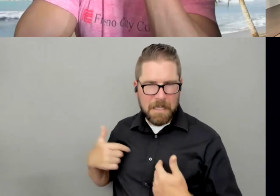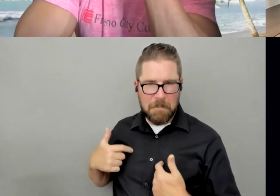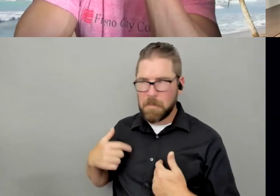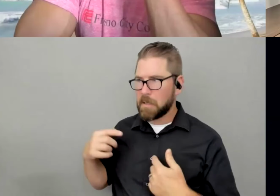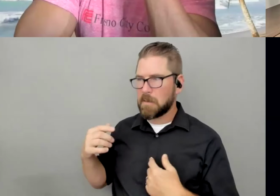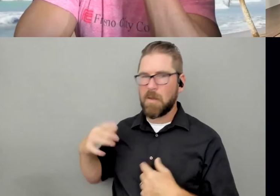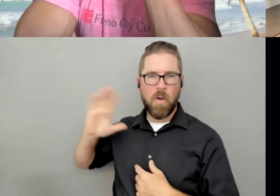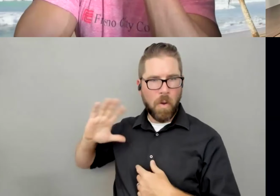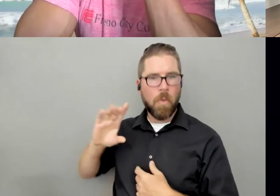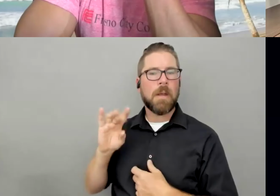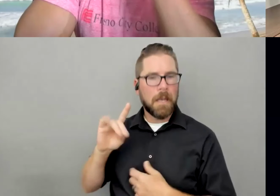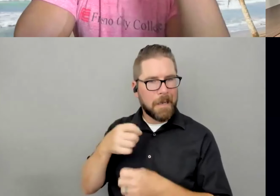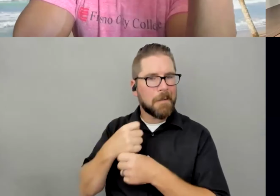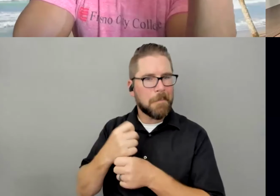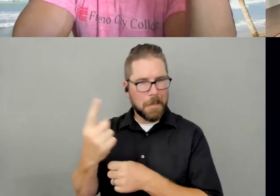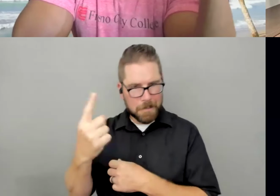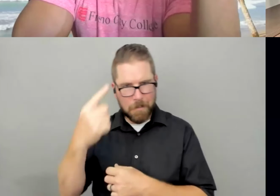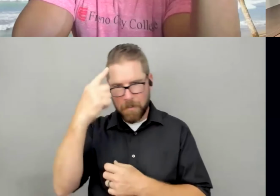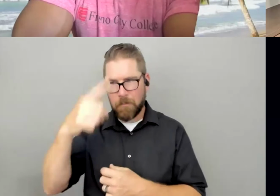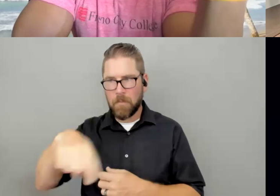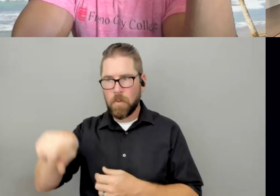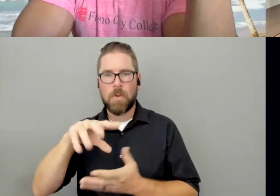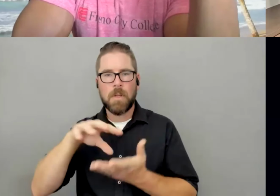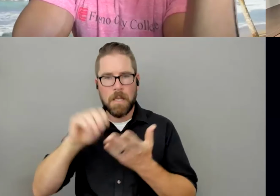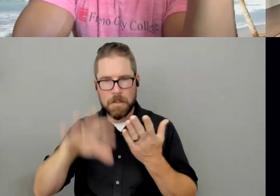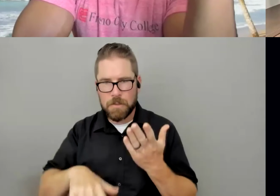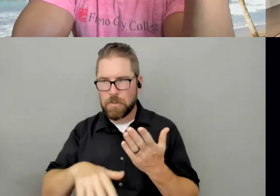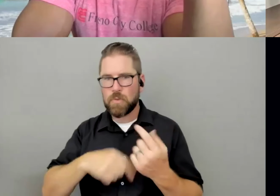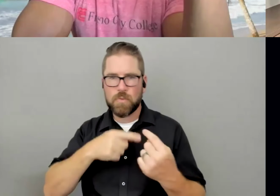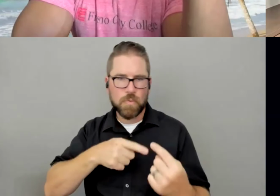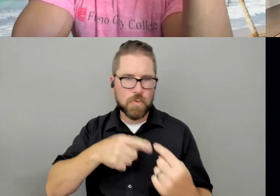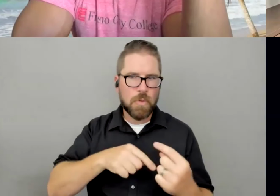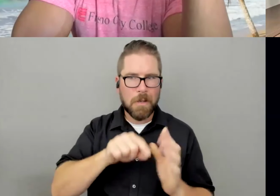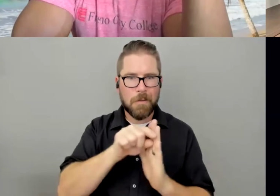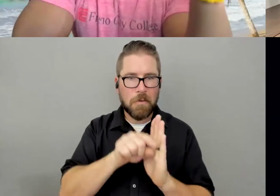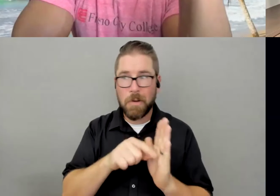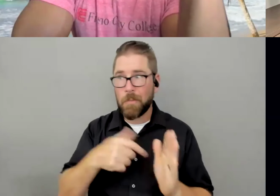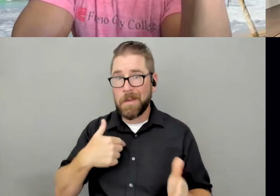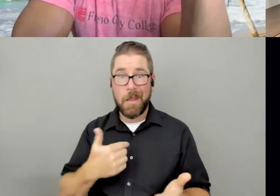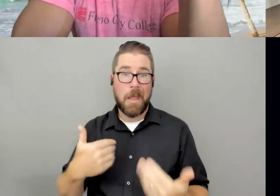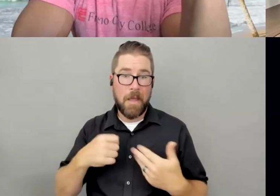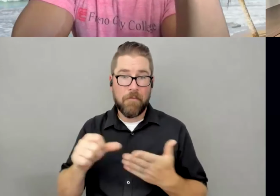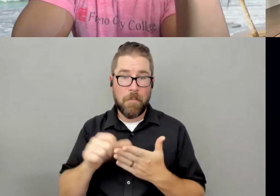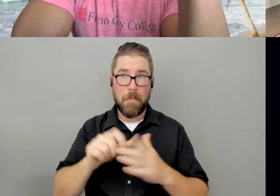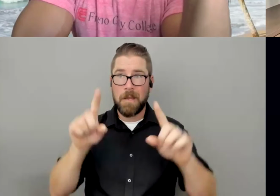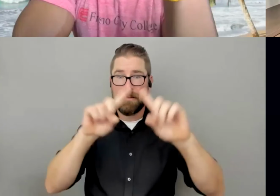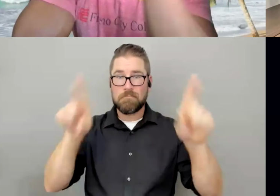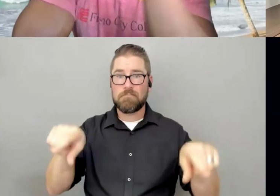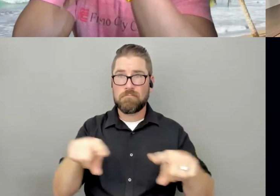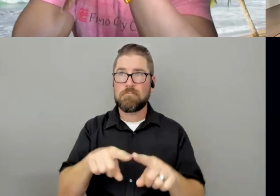who have academic struggles and we kind of have a page with buttons. And then it just goes to certain pages for information.